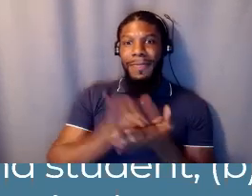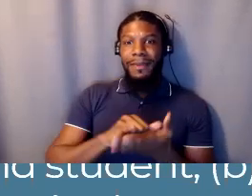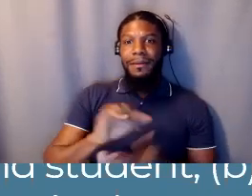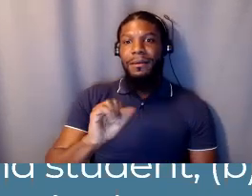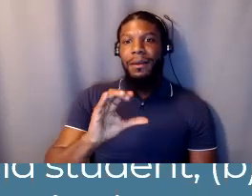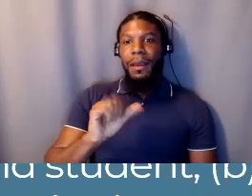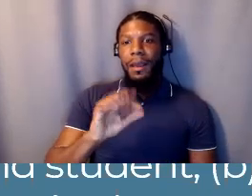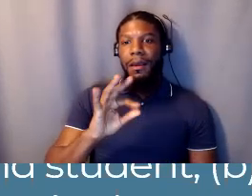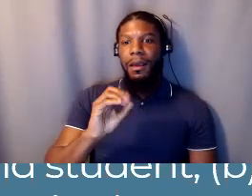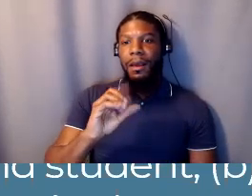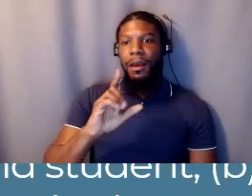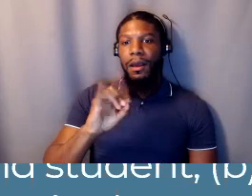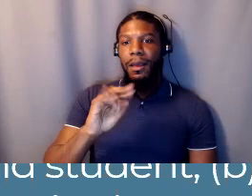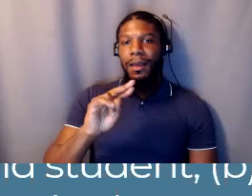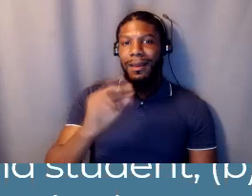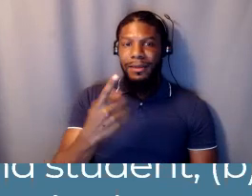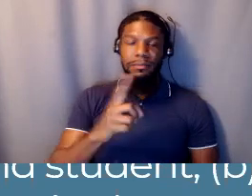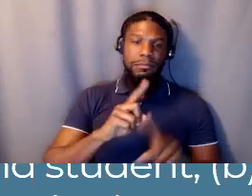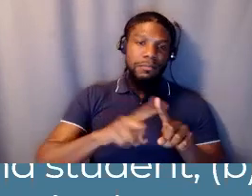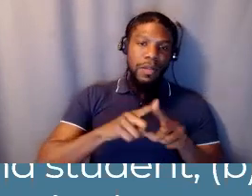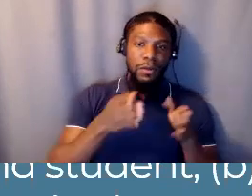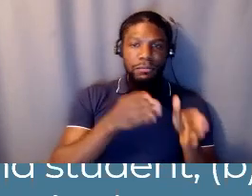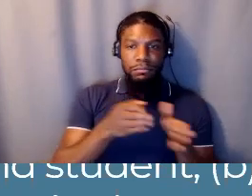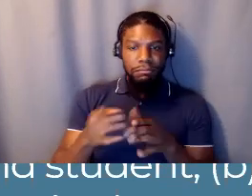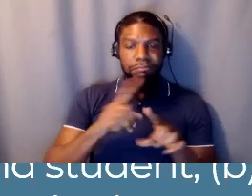more so than instruction and that they worked hard to find roles